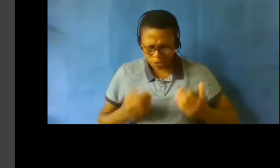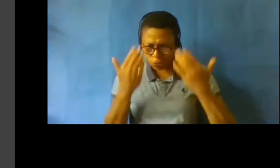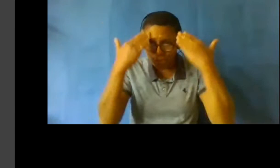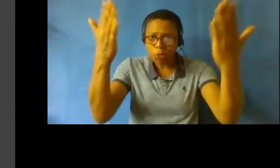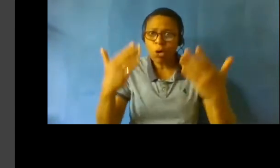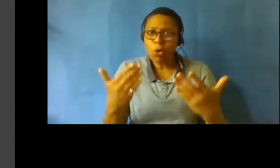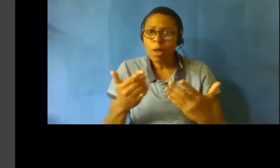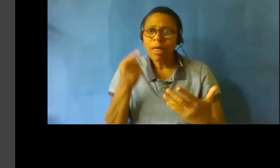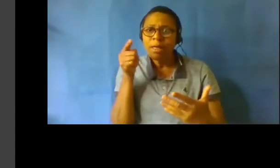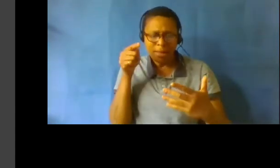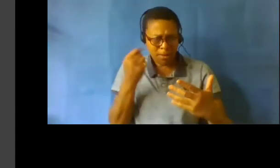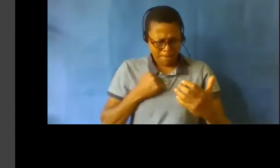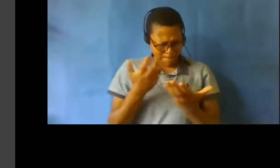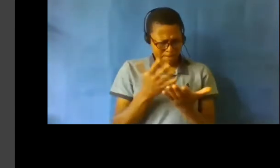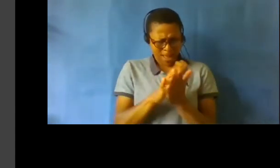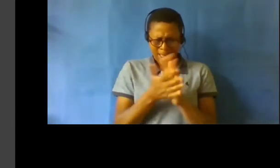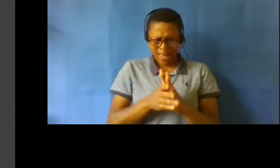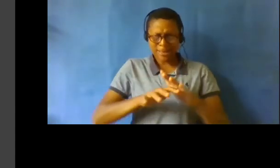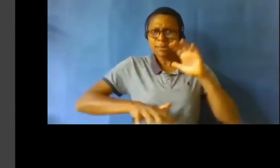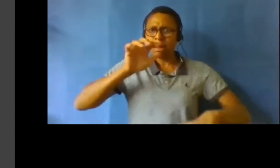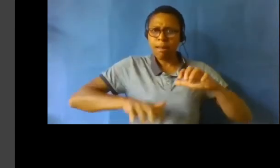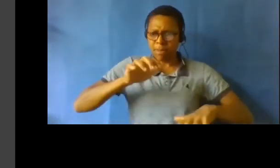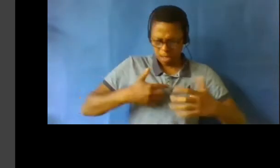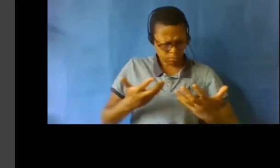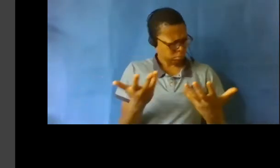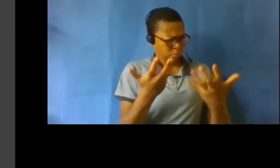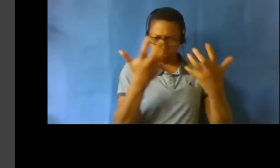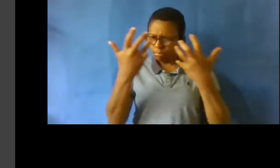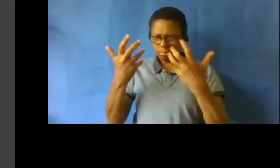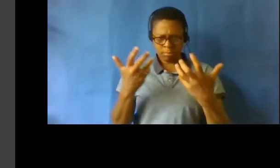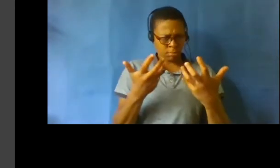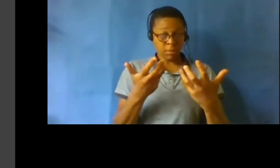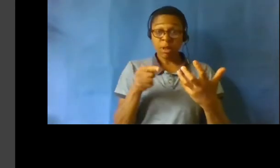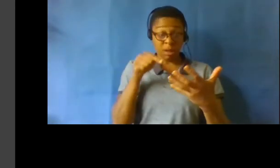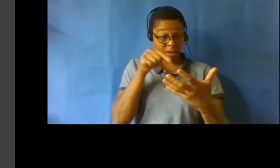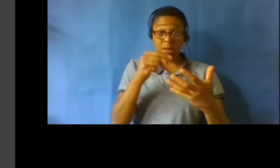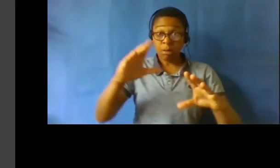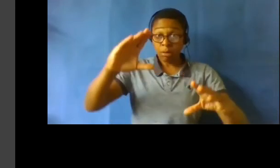thought they'd tell me what I think what I know what I remember when I'm bought